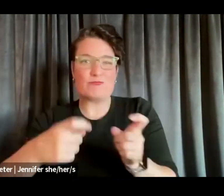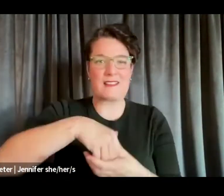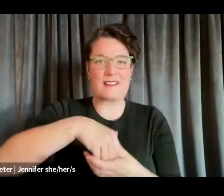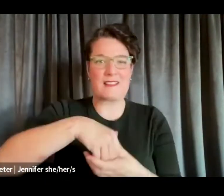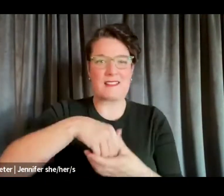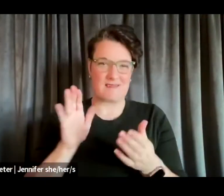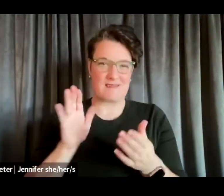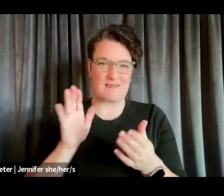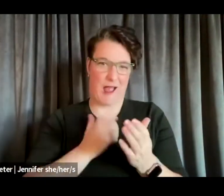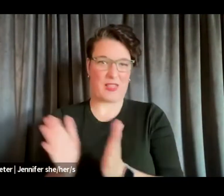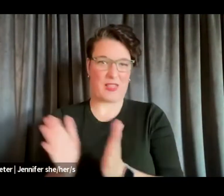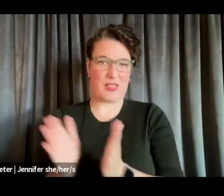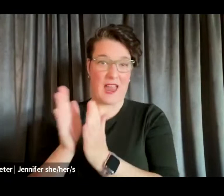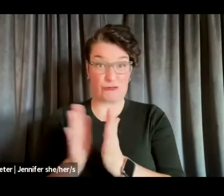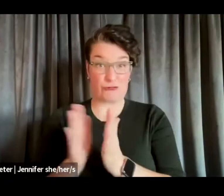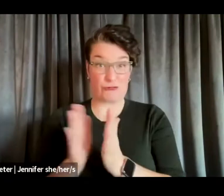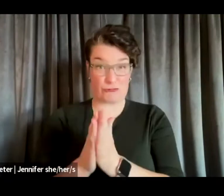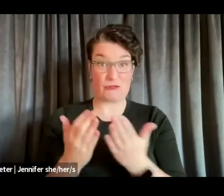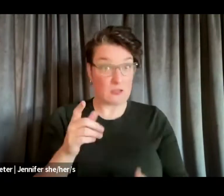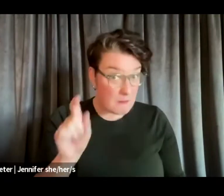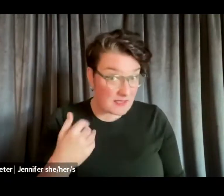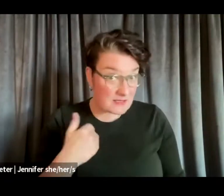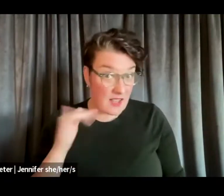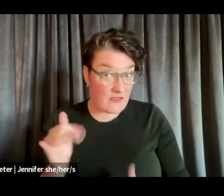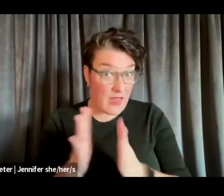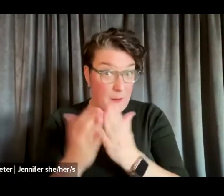Rebekah: Do you need the planner to listen to the podcast, Nomy?